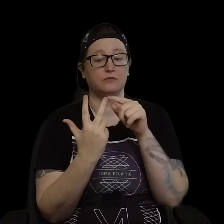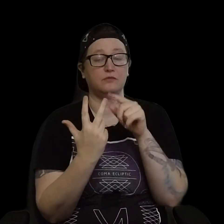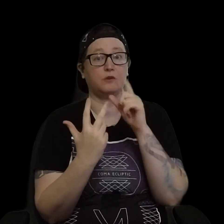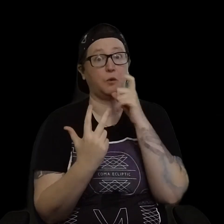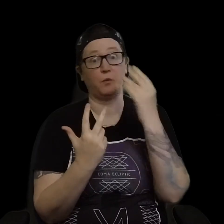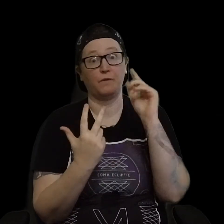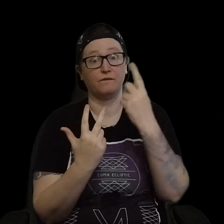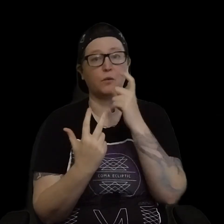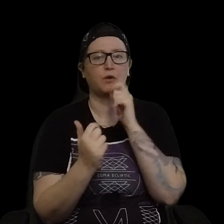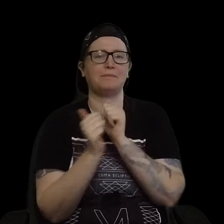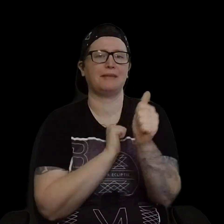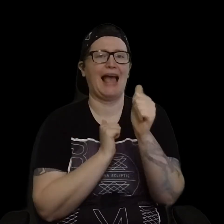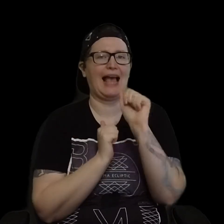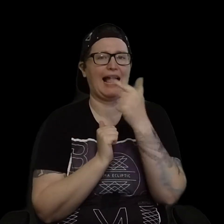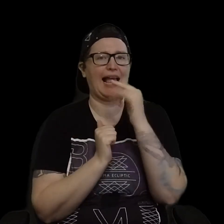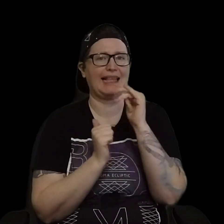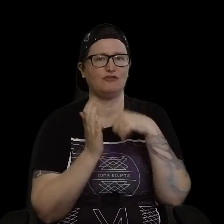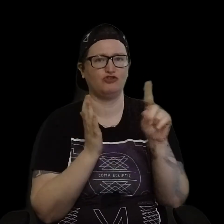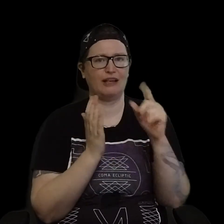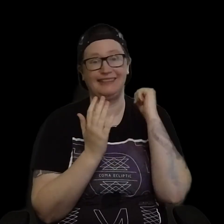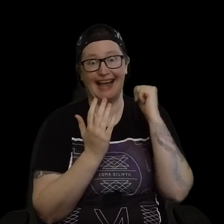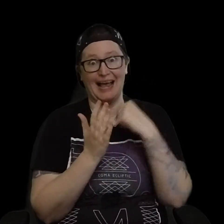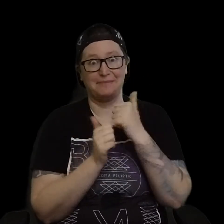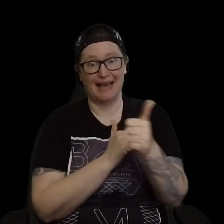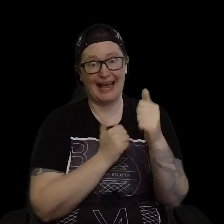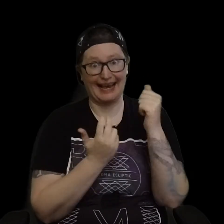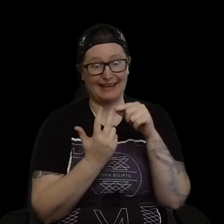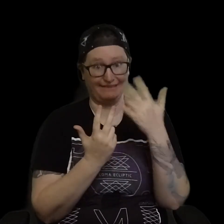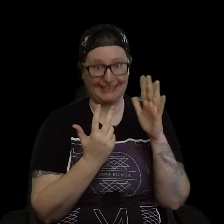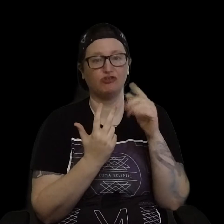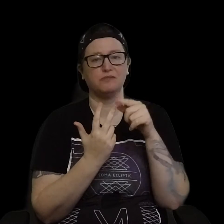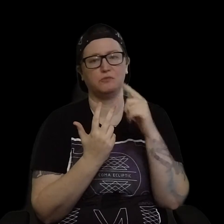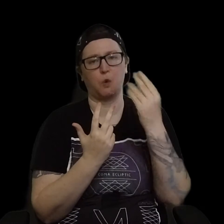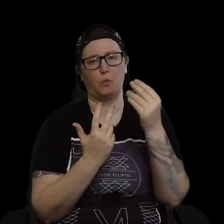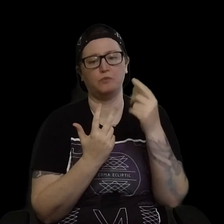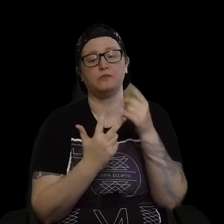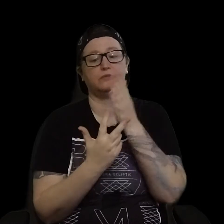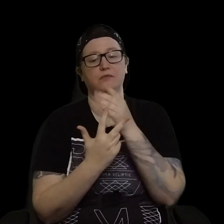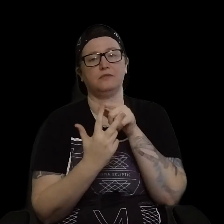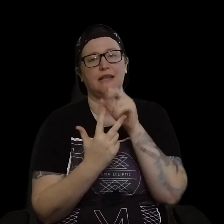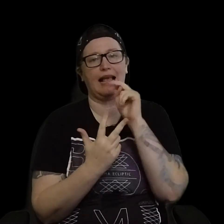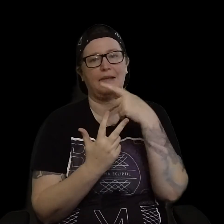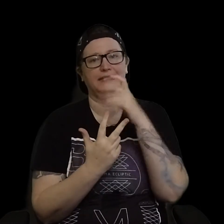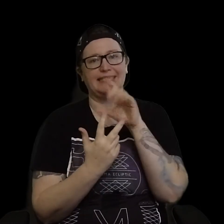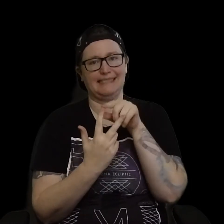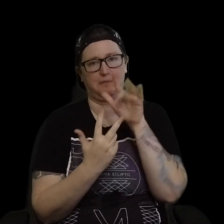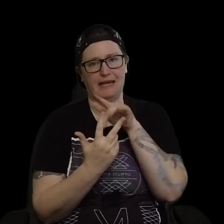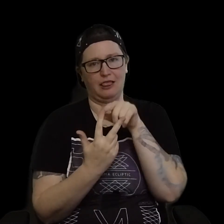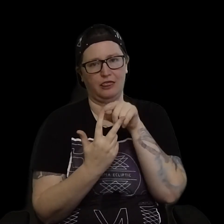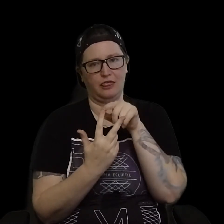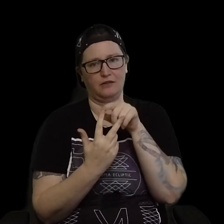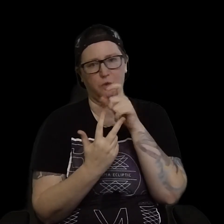three so whoever goes first who passes the agility check yay I passed so you go and then NPC is